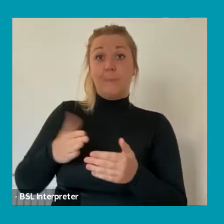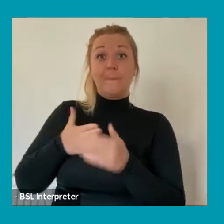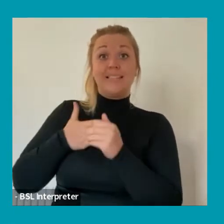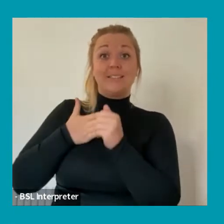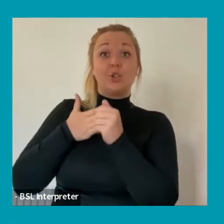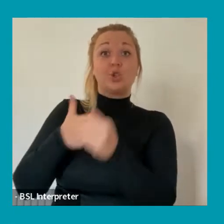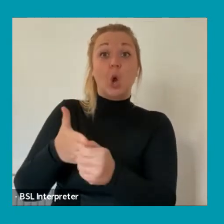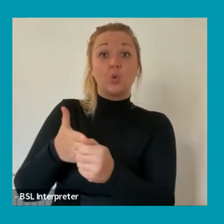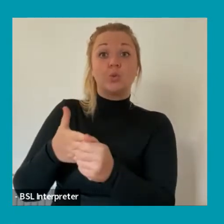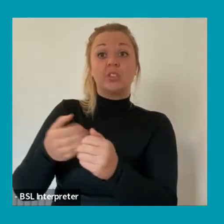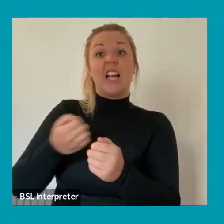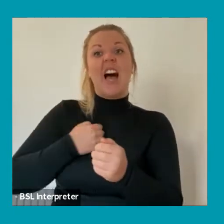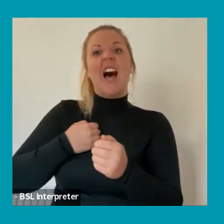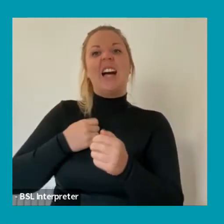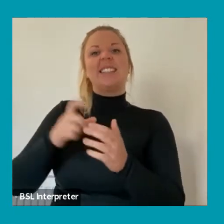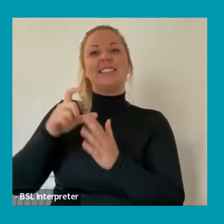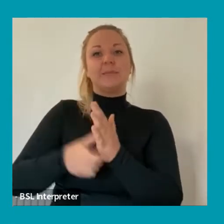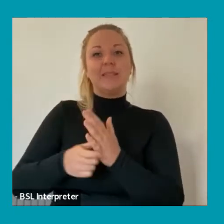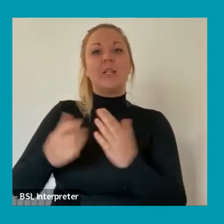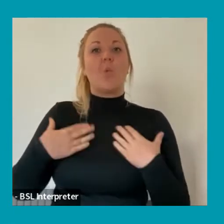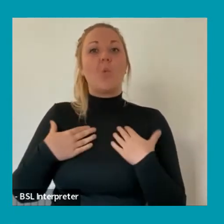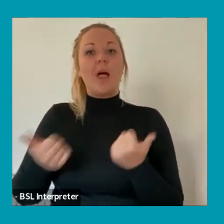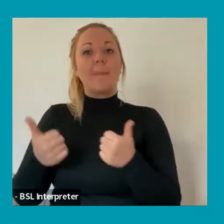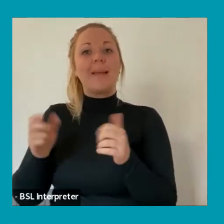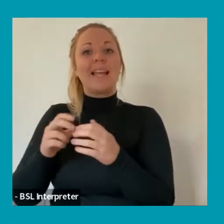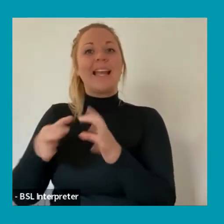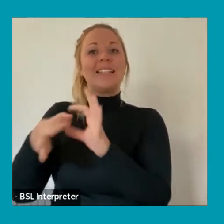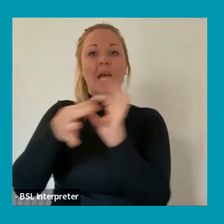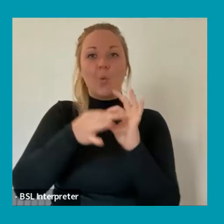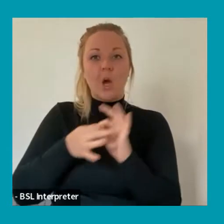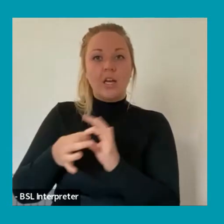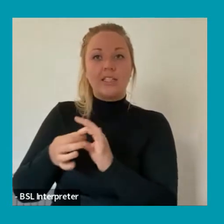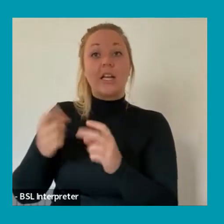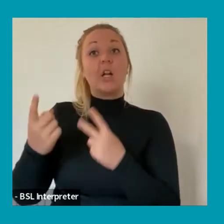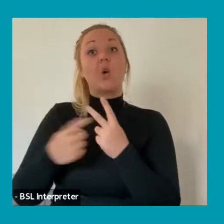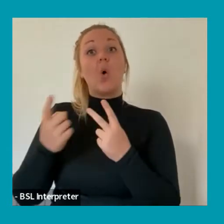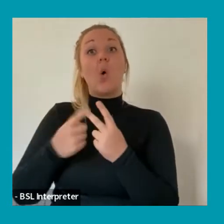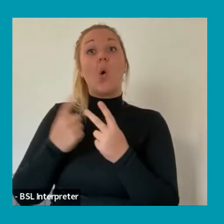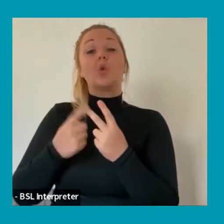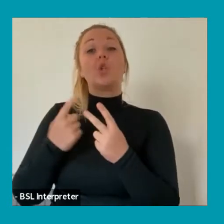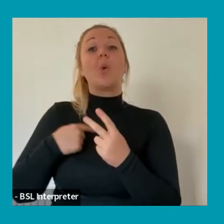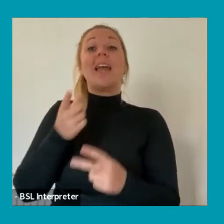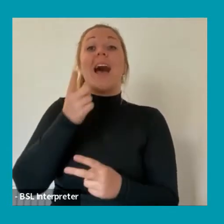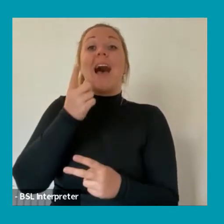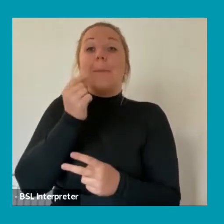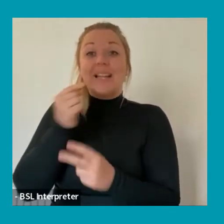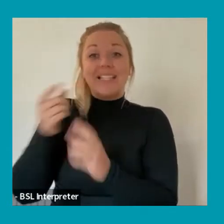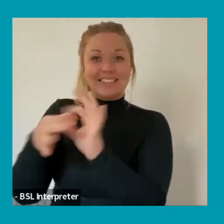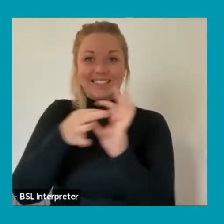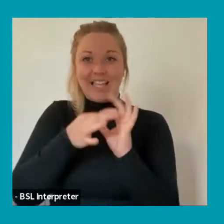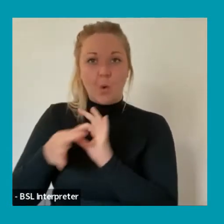and the co-chair of the National Ability Network, which is the organisation for all of the